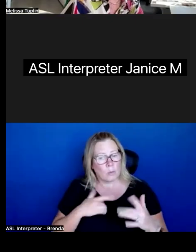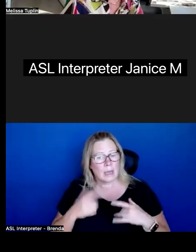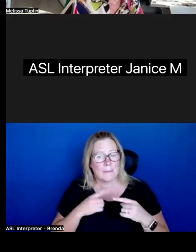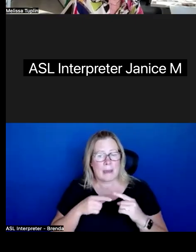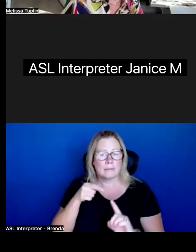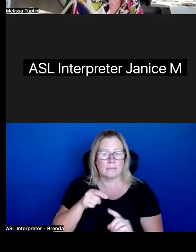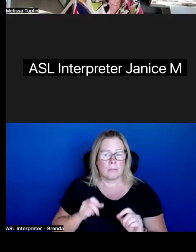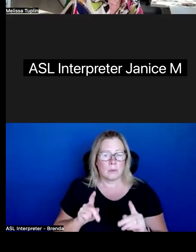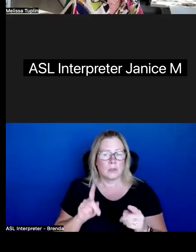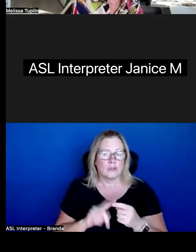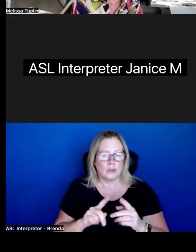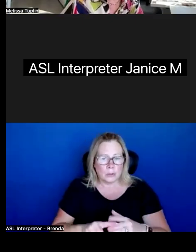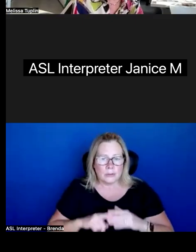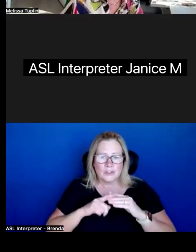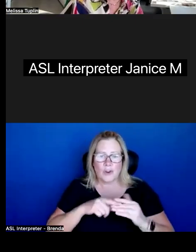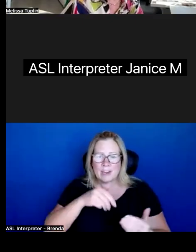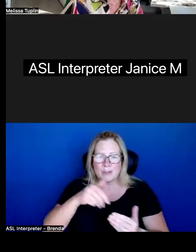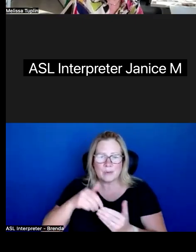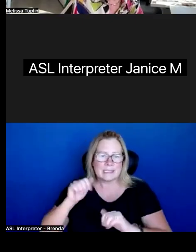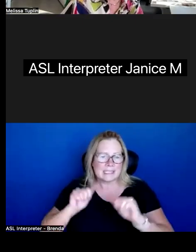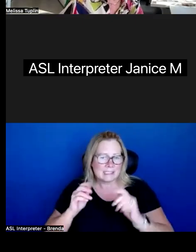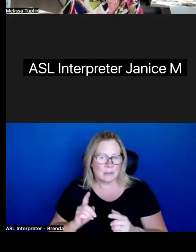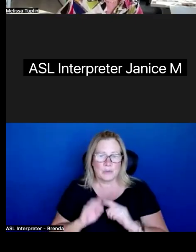as they will spend time developing a deep understanding of your work,